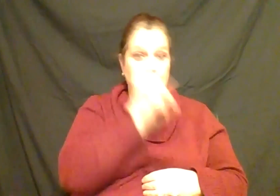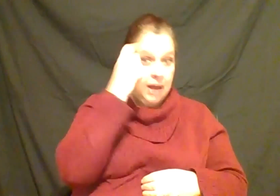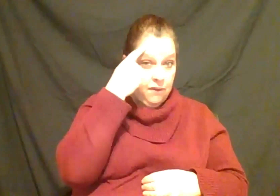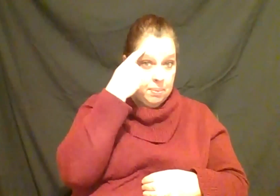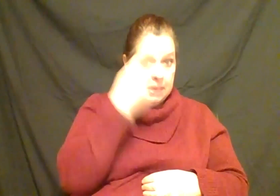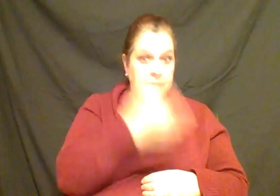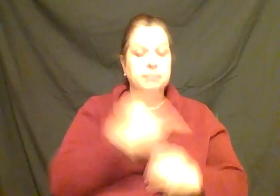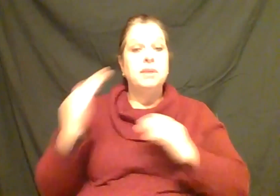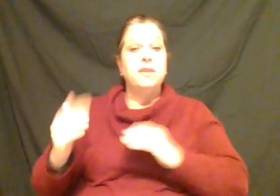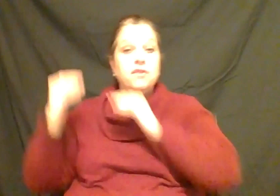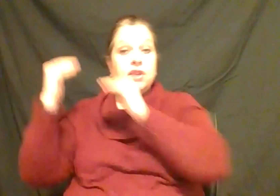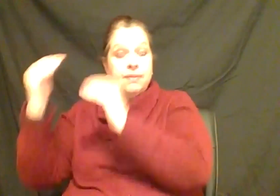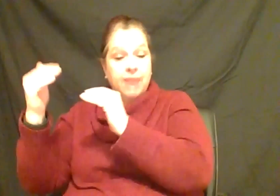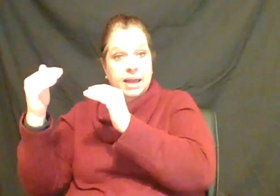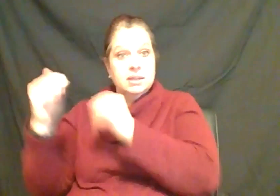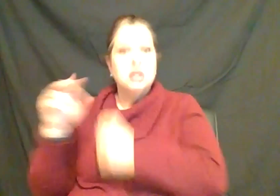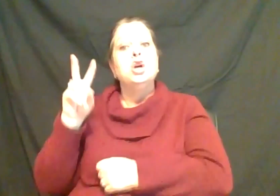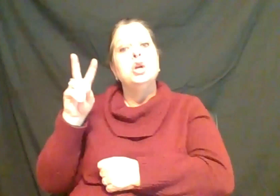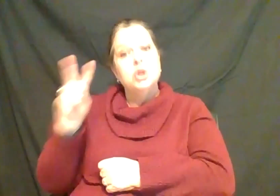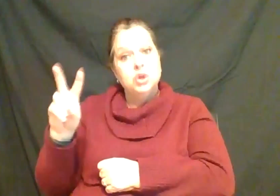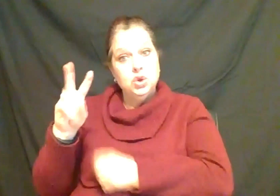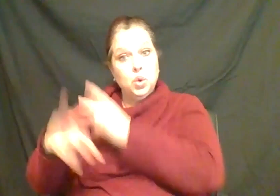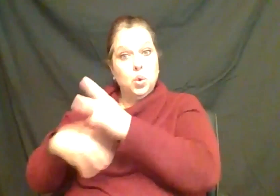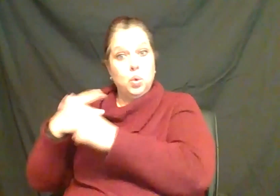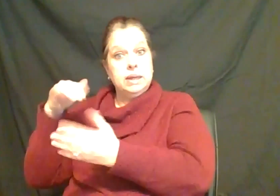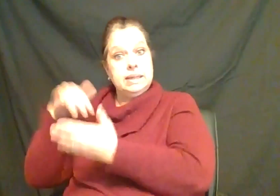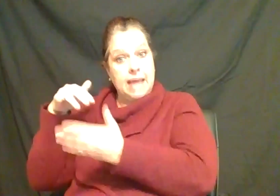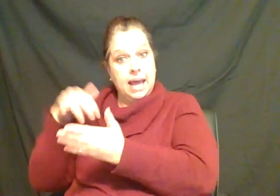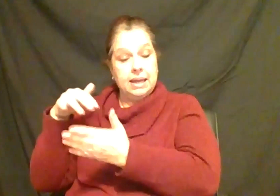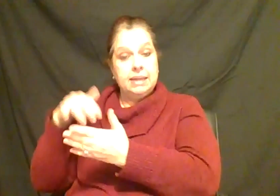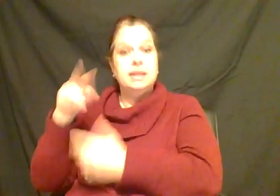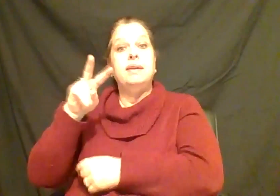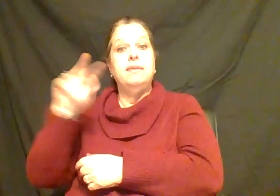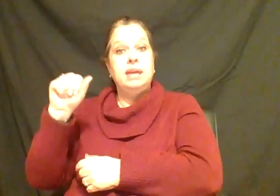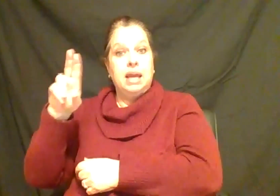for the advanced studies diploma it's two world studies courses with va us history and government